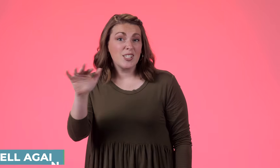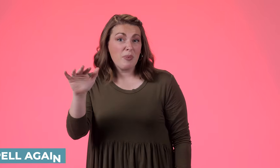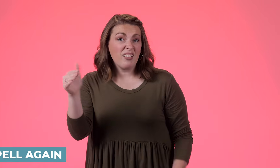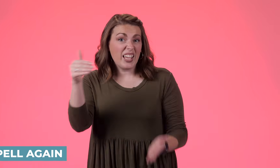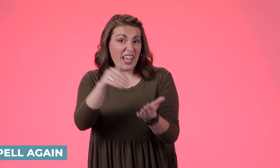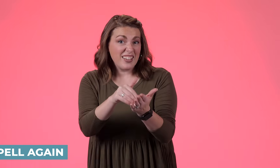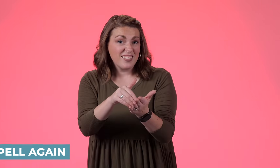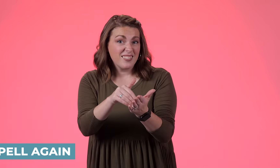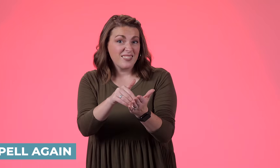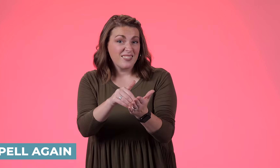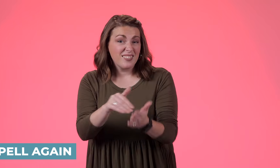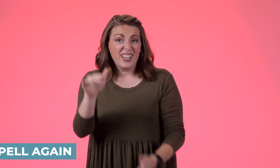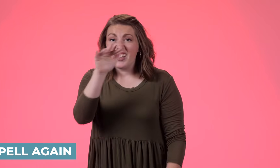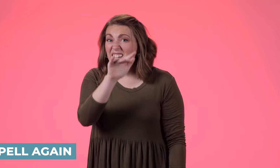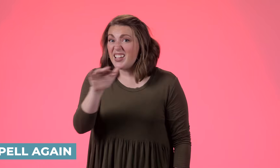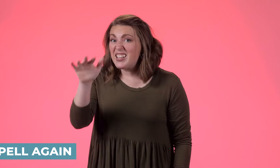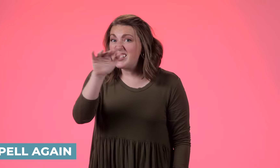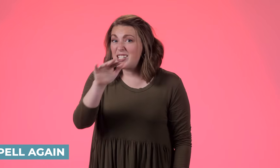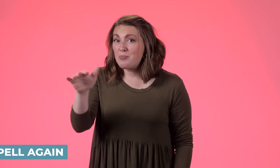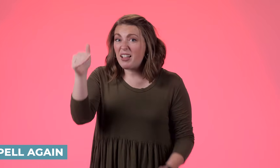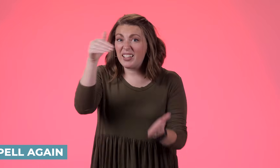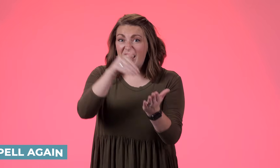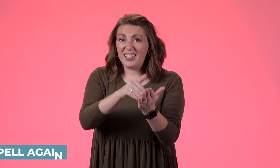SPELL AGAIN SPELL AGAIN